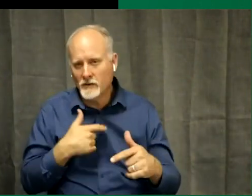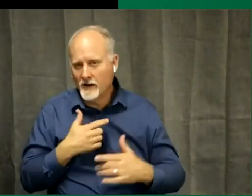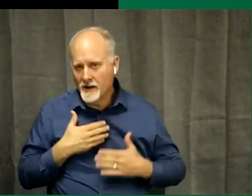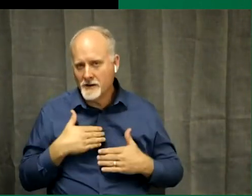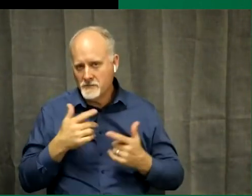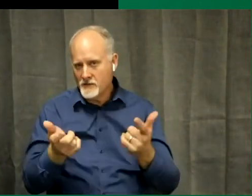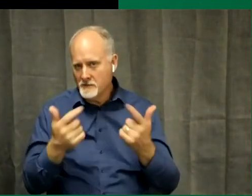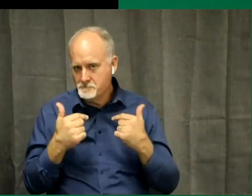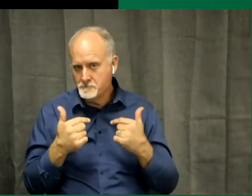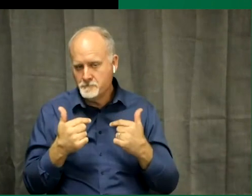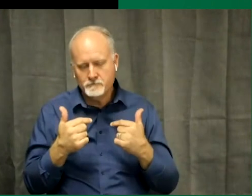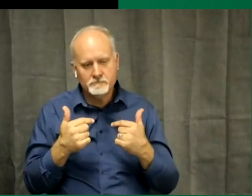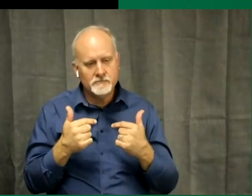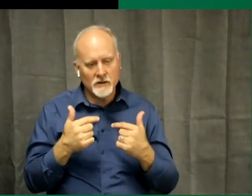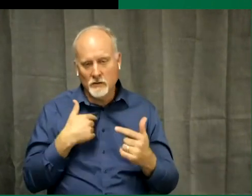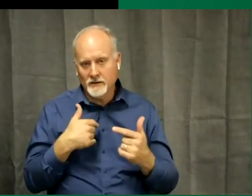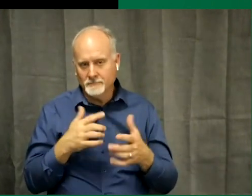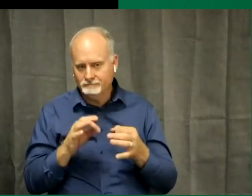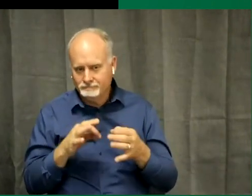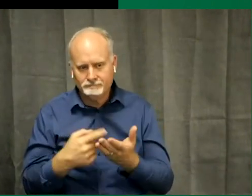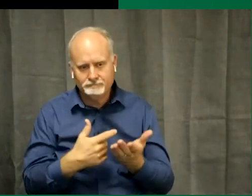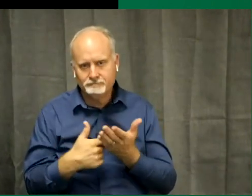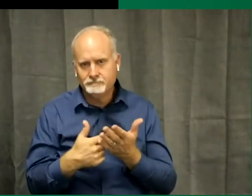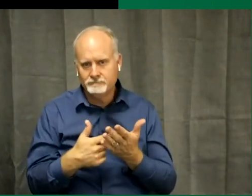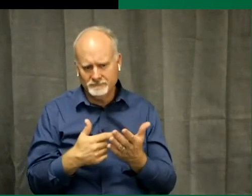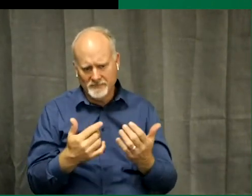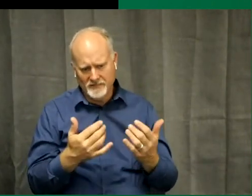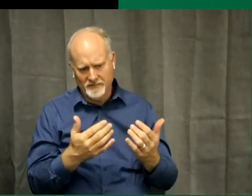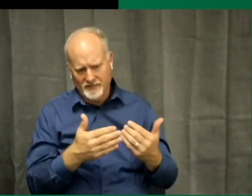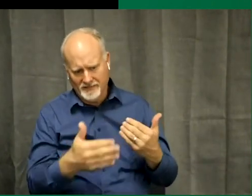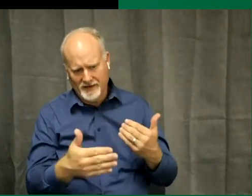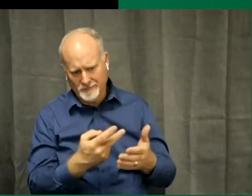be able to talk to you as we move into the last couple weeks of the semester but i'm also thinking